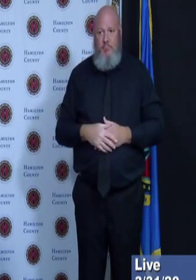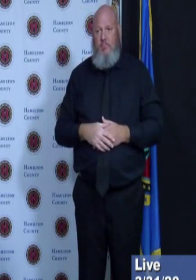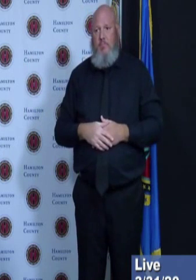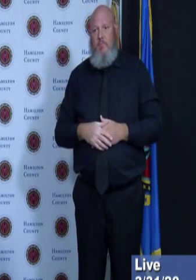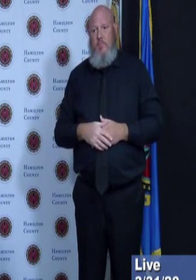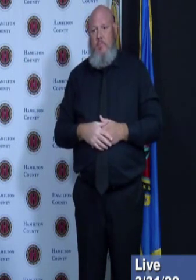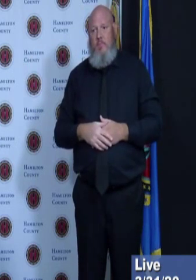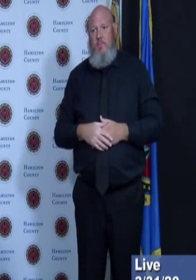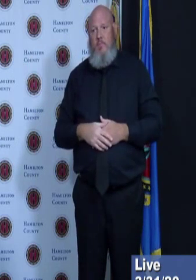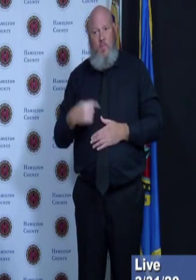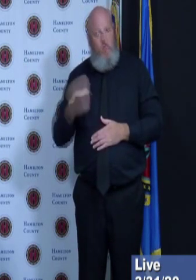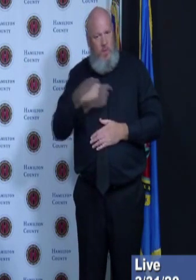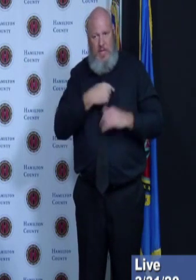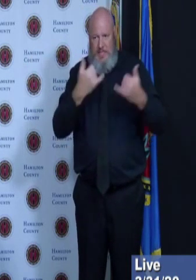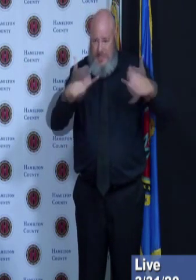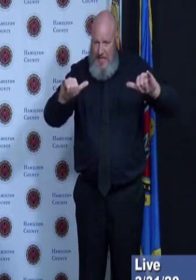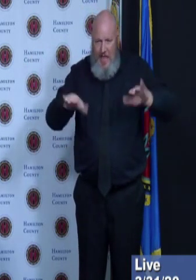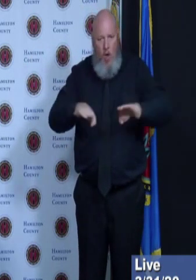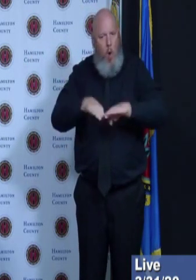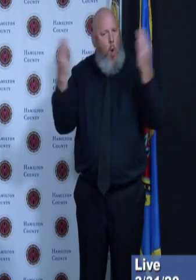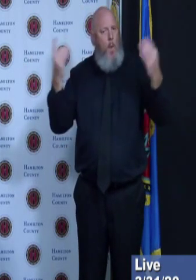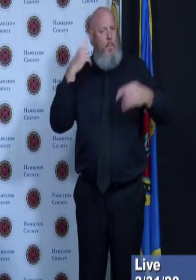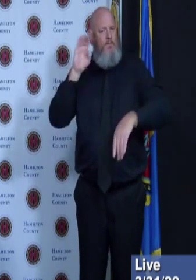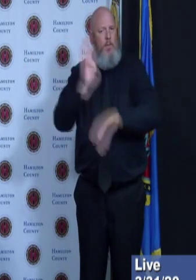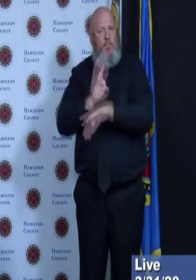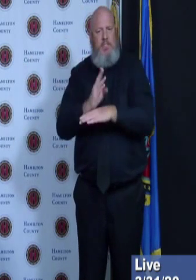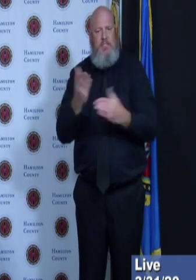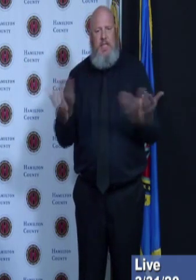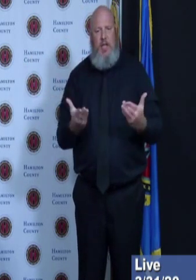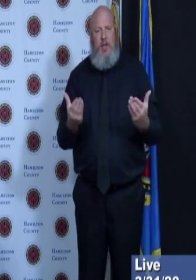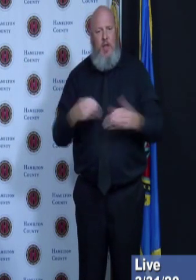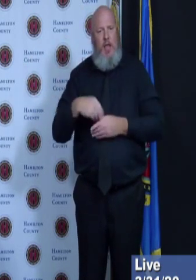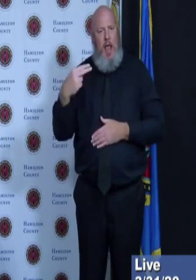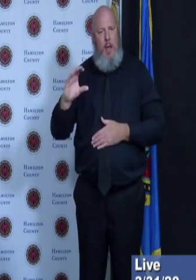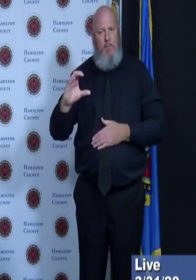need from the county right now and so the one other thing I want to note is